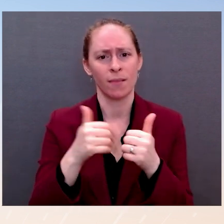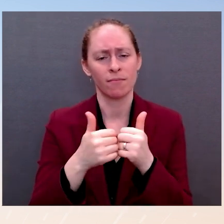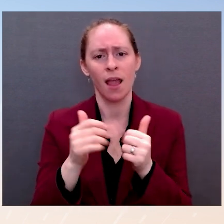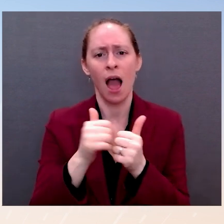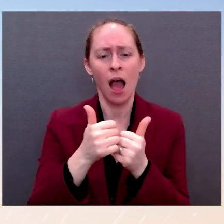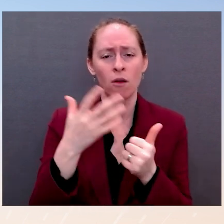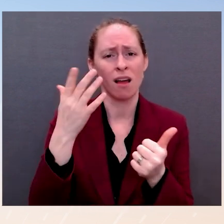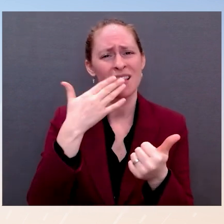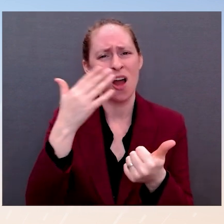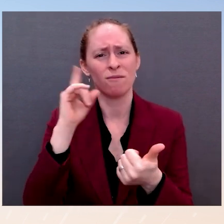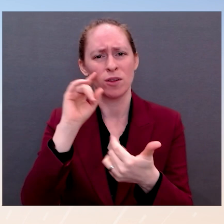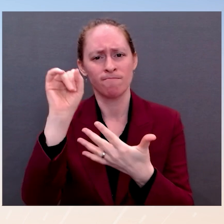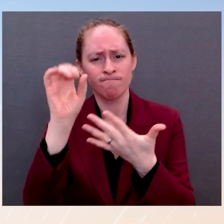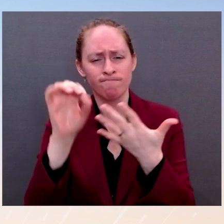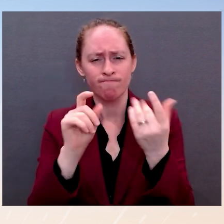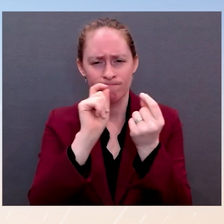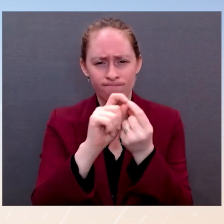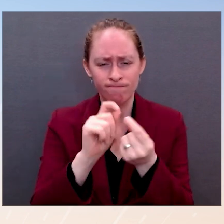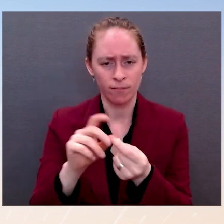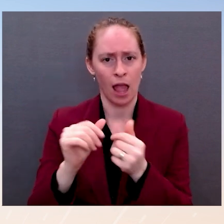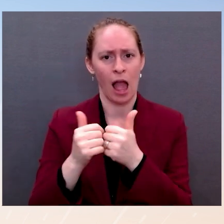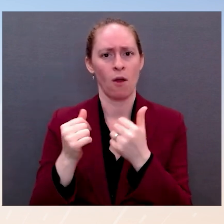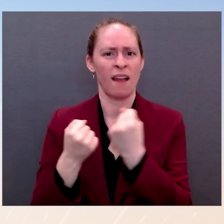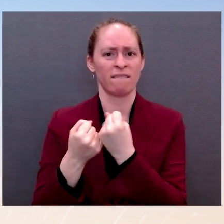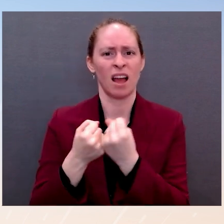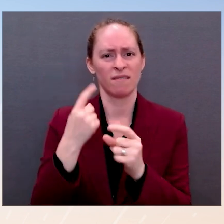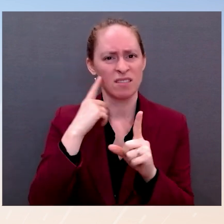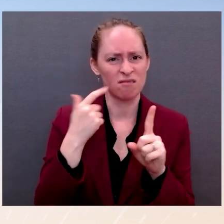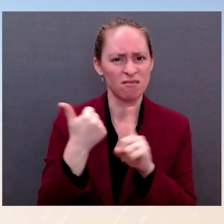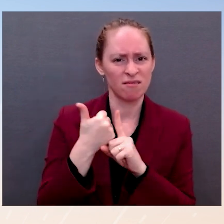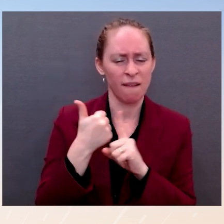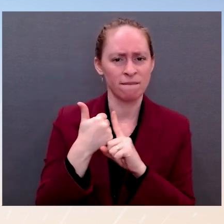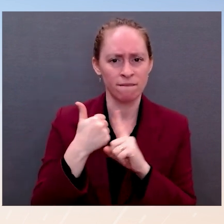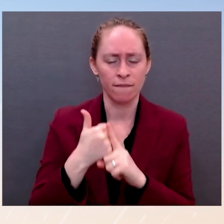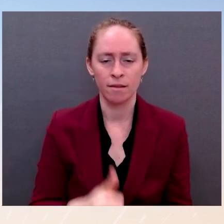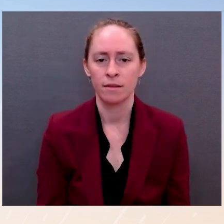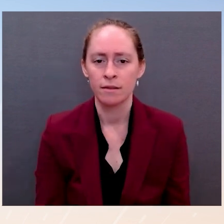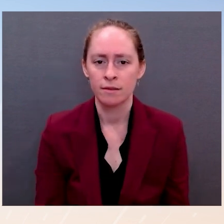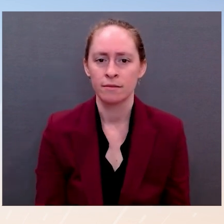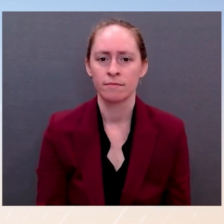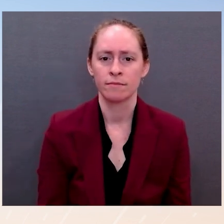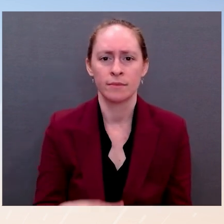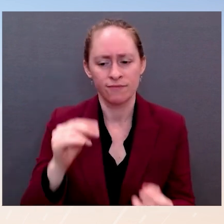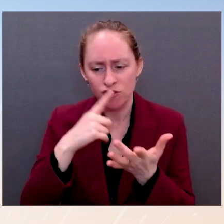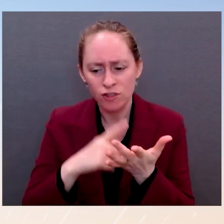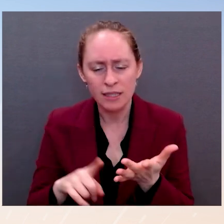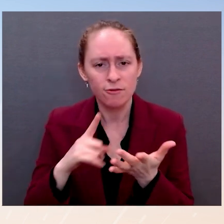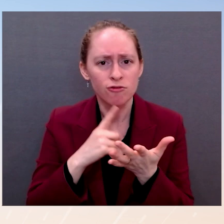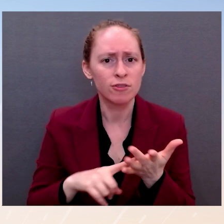for Dr. Brown really giving us the details on how we need to advocate for ourselves, what we need to look for and those cancers